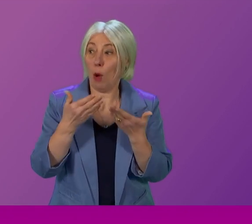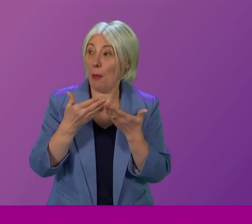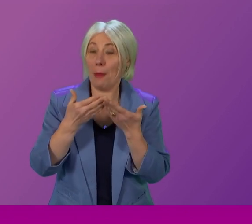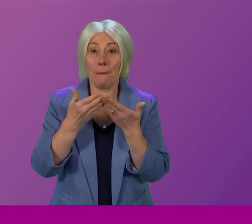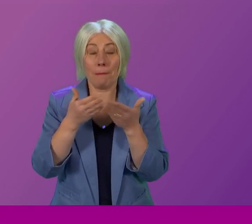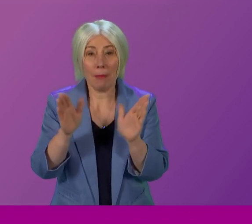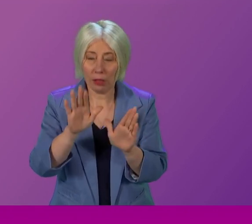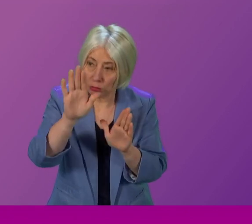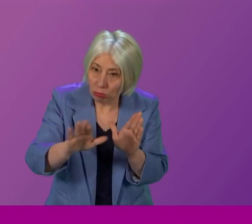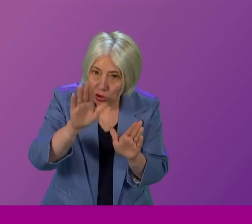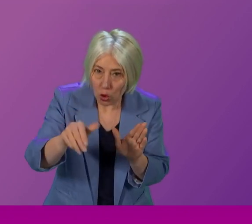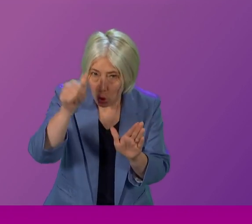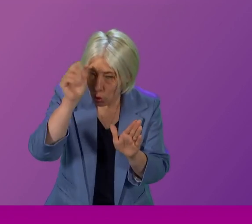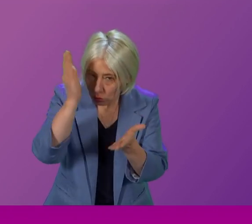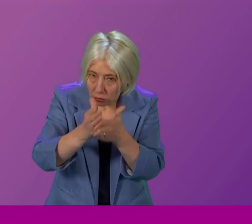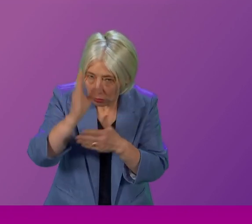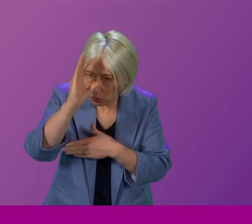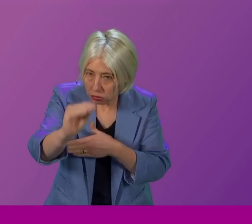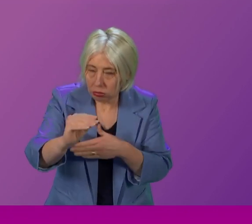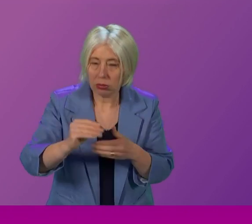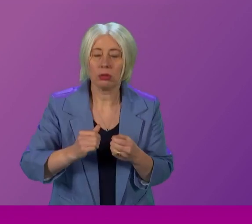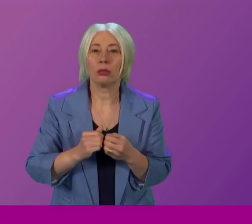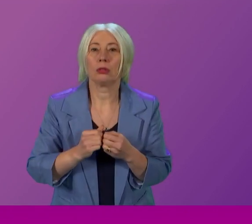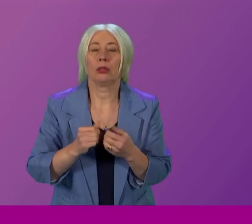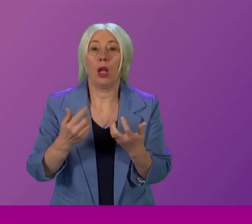to underline that as well. That is demonstrated by the two cases